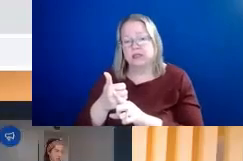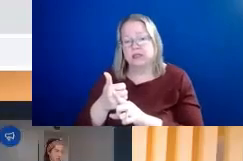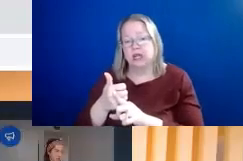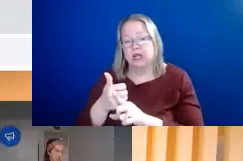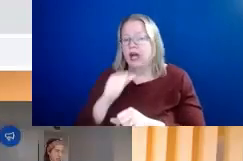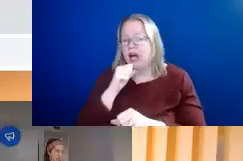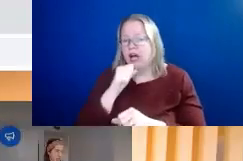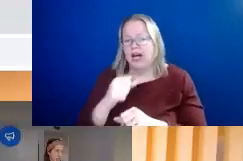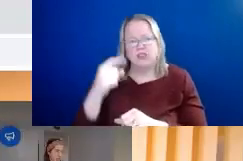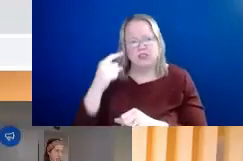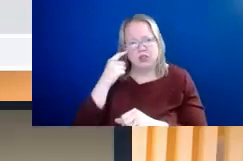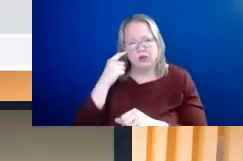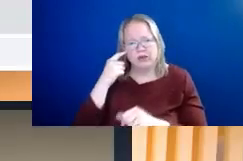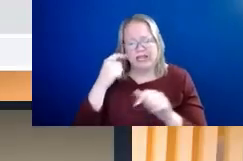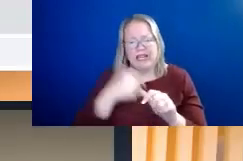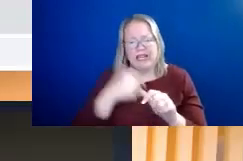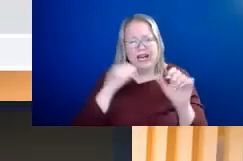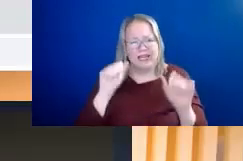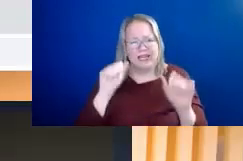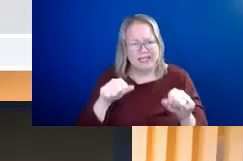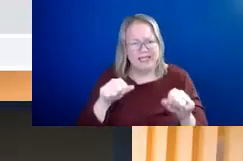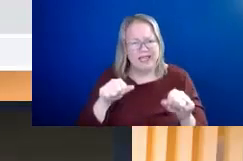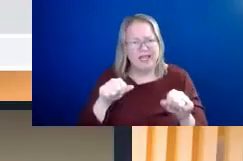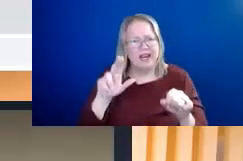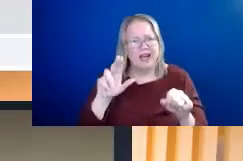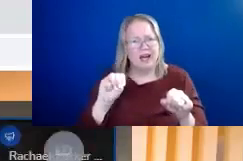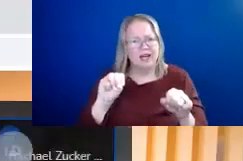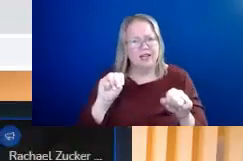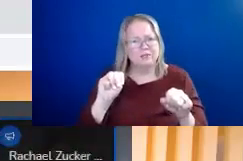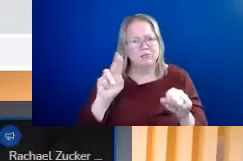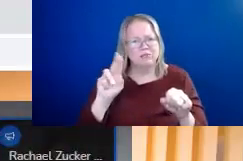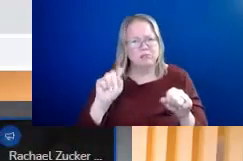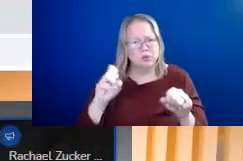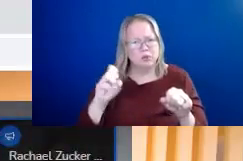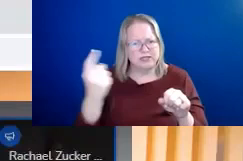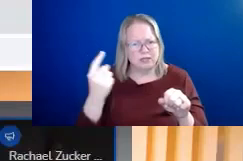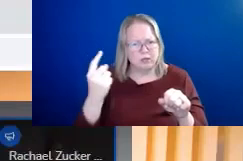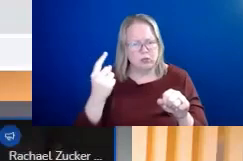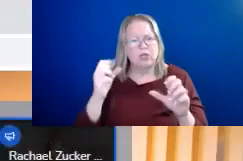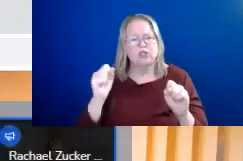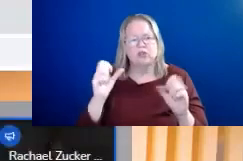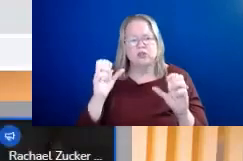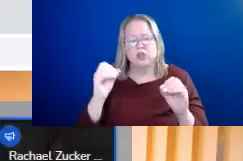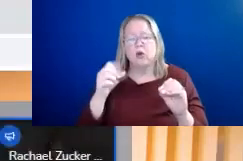I have the ability to mute somebody 12:28:13 . You will have to ask them to